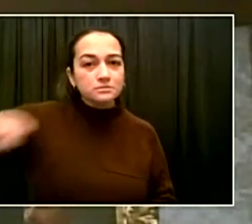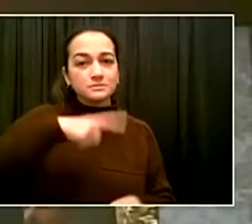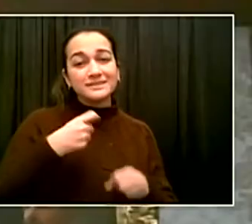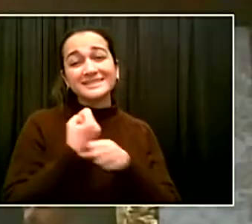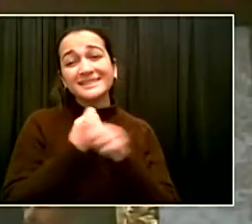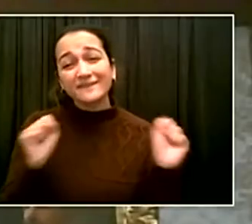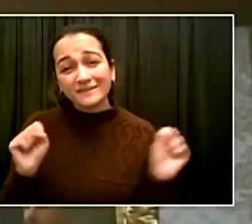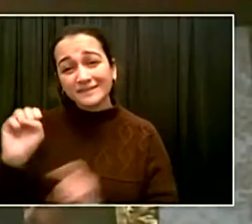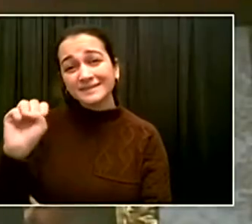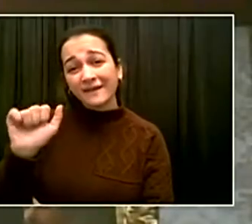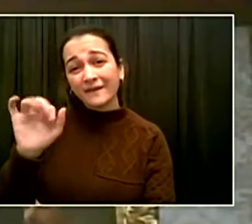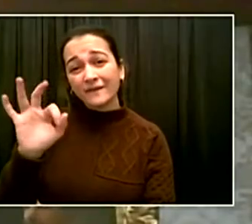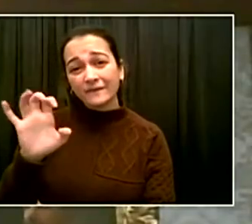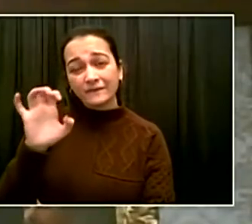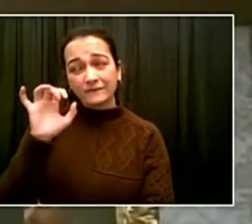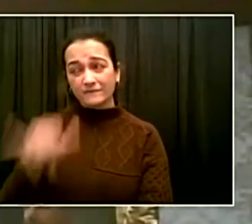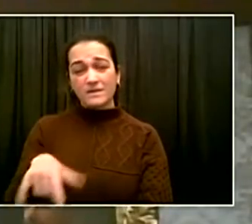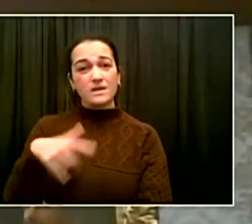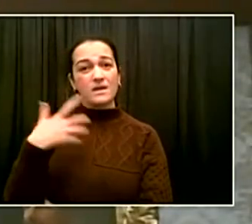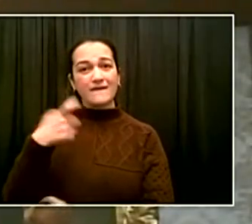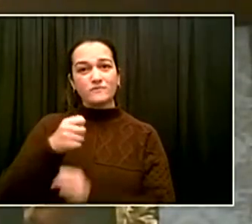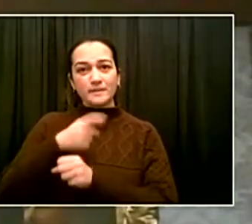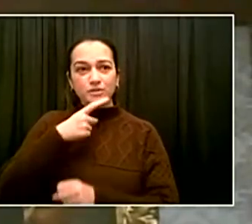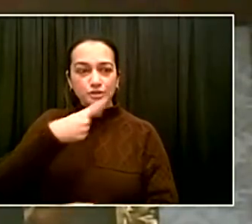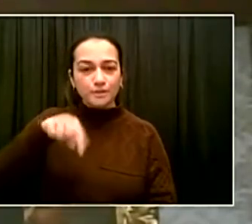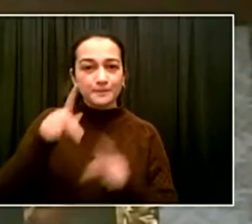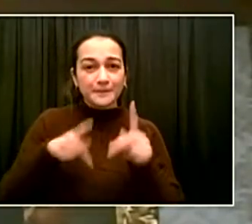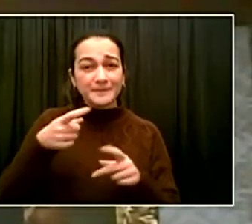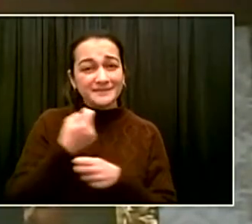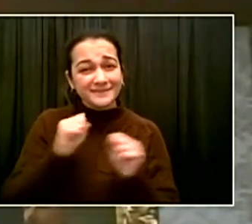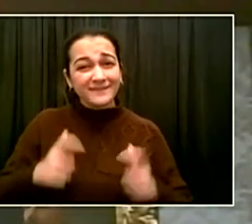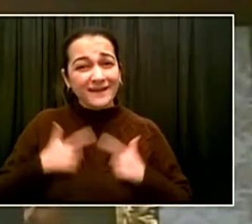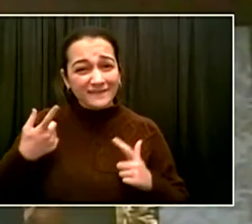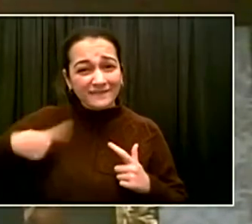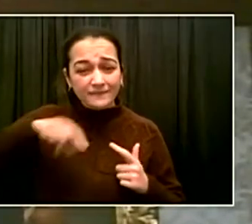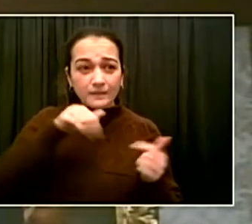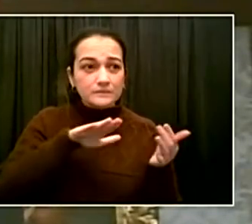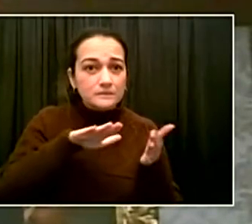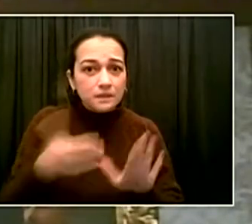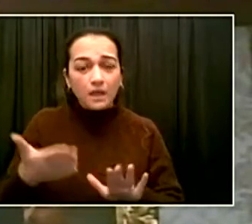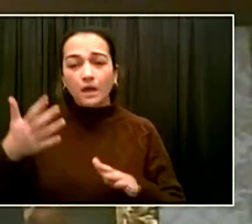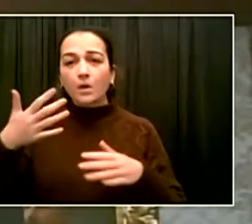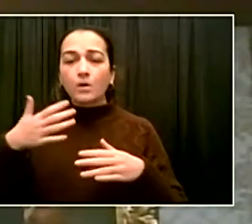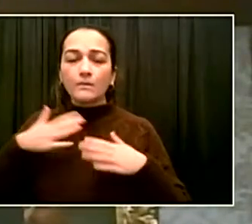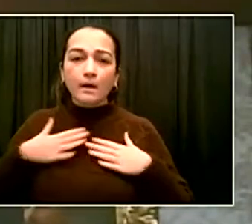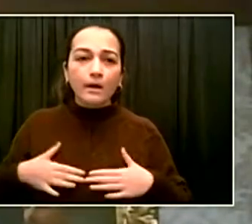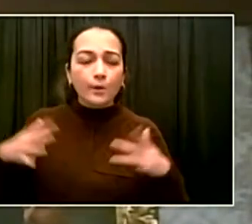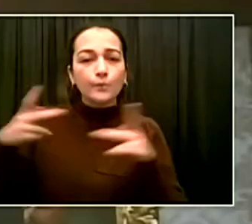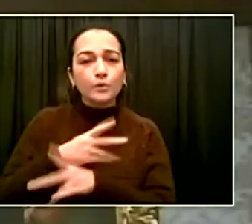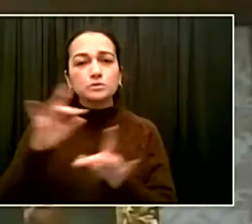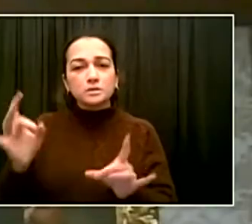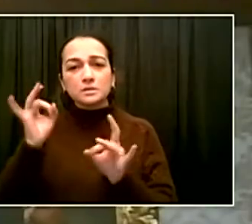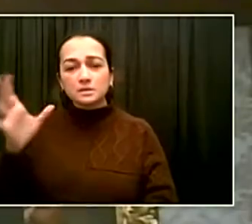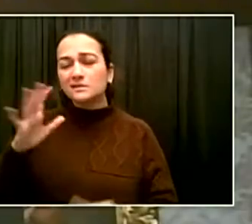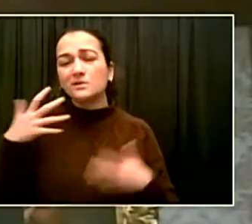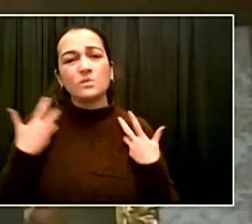KEEP NEW YORK CITY SAFE. IT